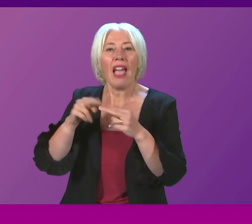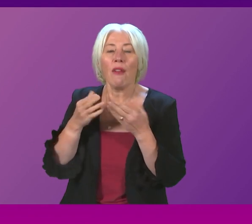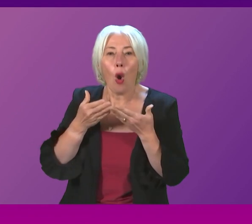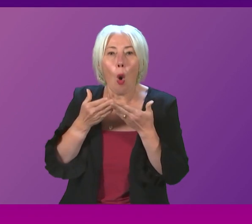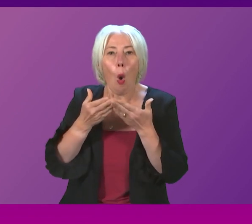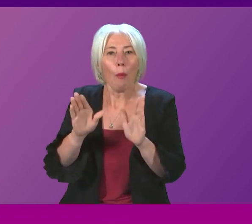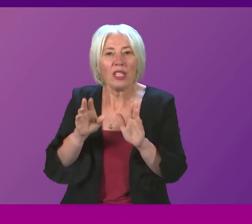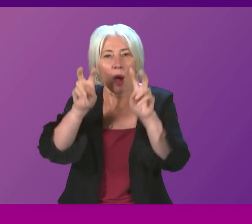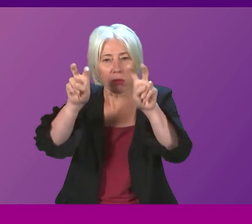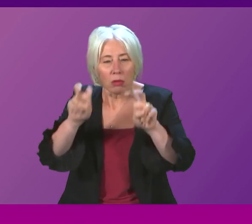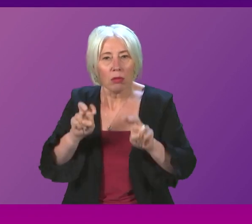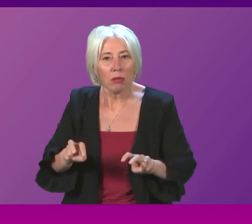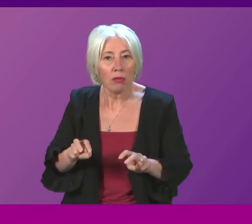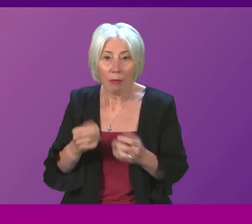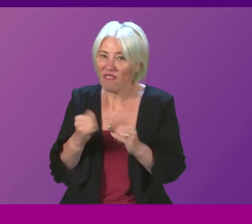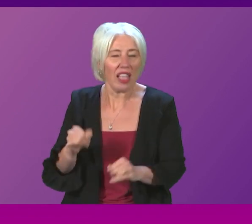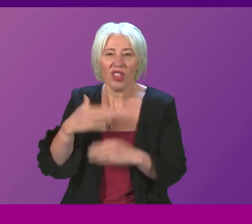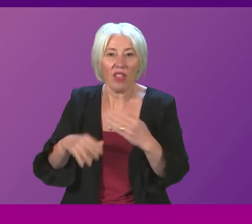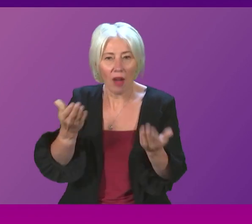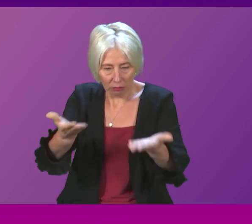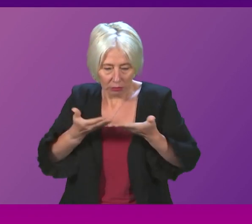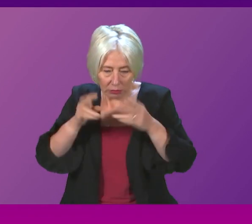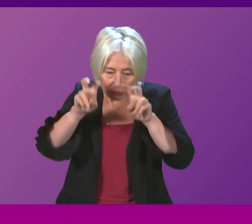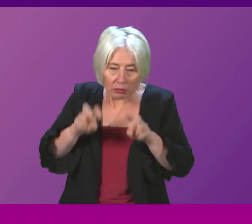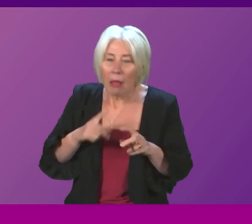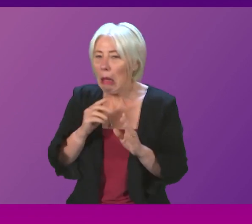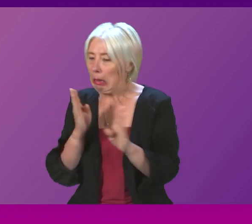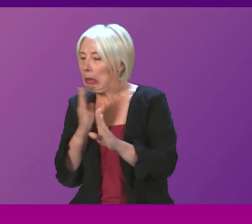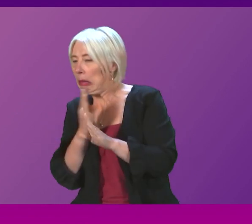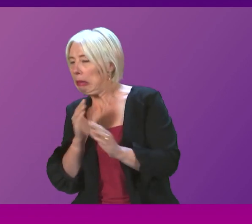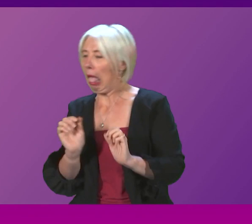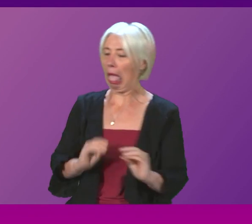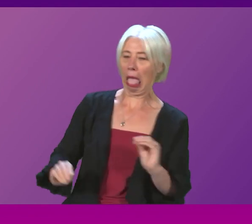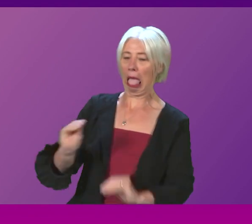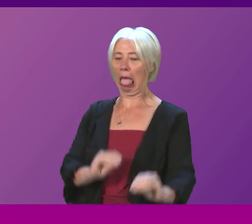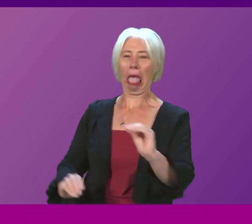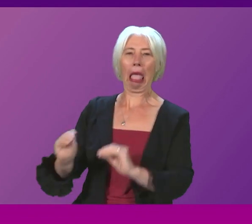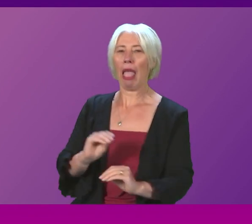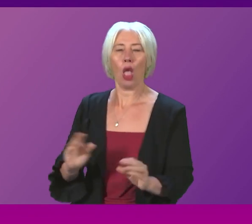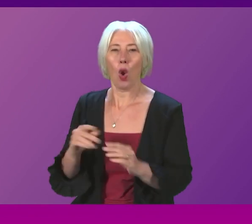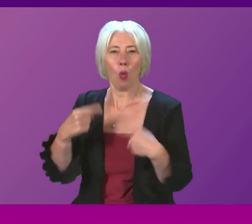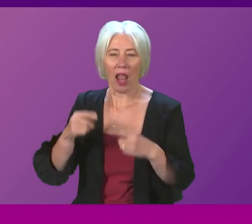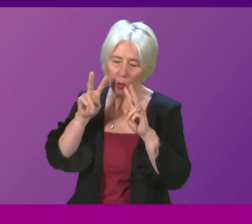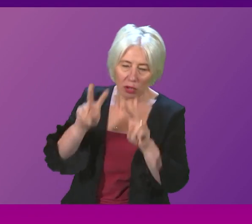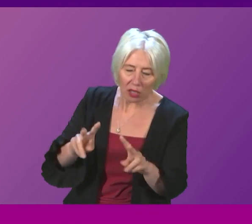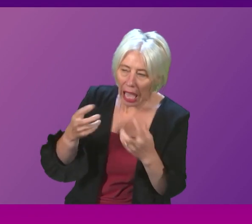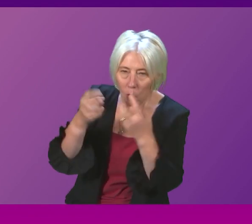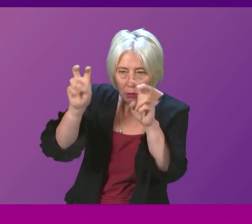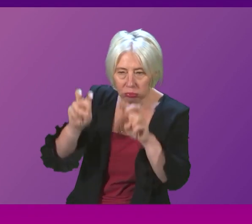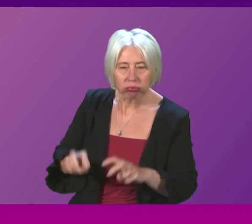It has failed to do so; it would rather hide and play politics than do right by the people of Scotland.